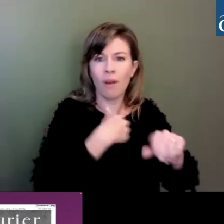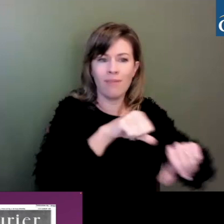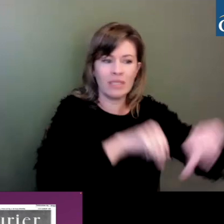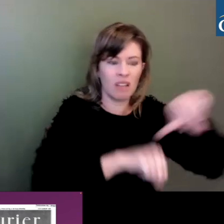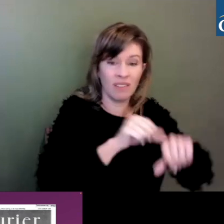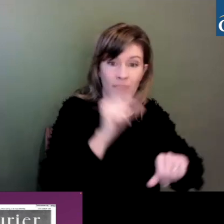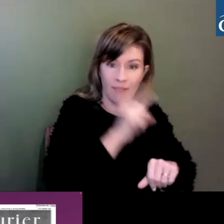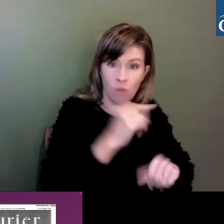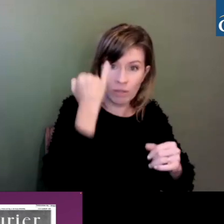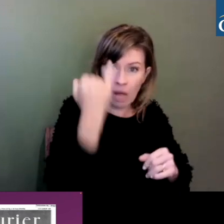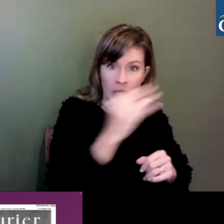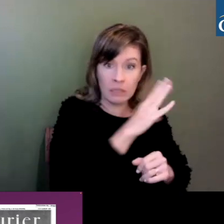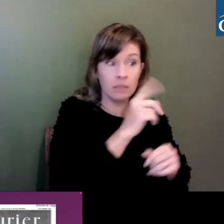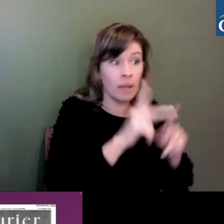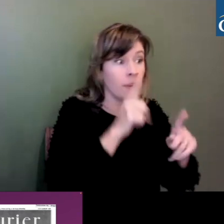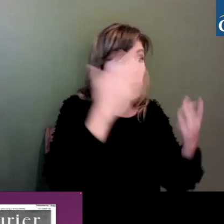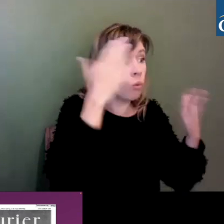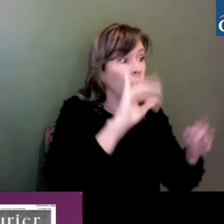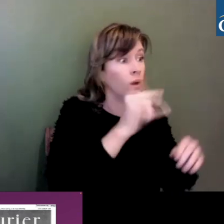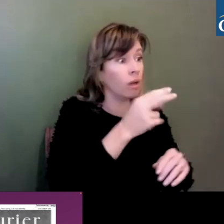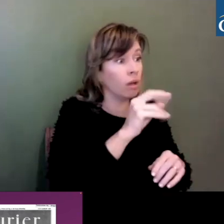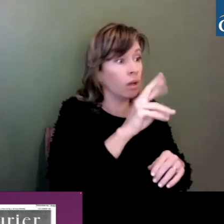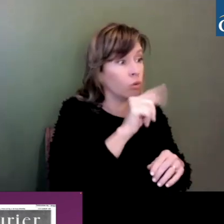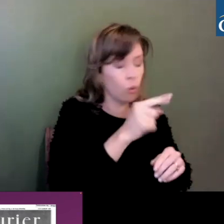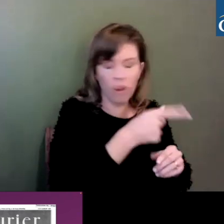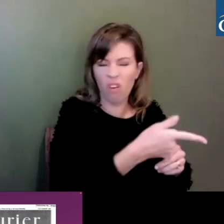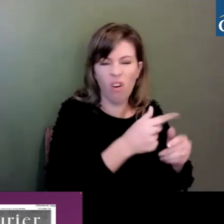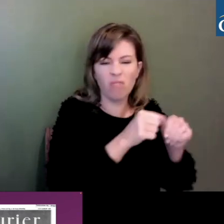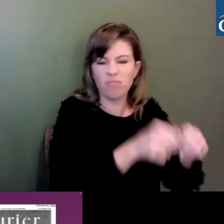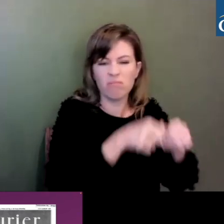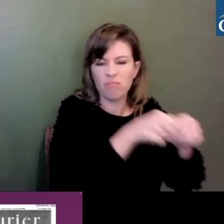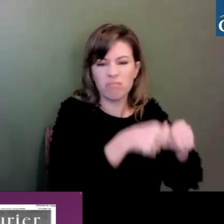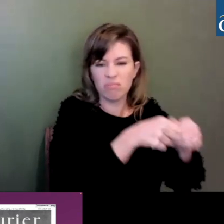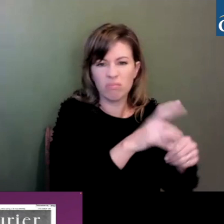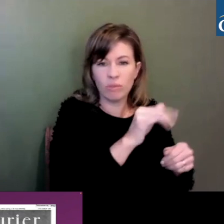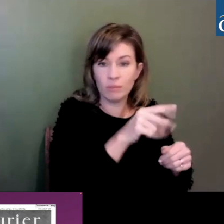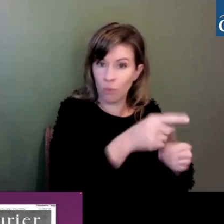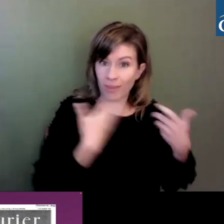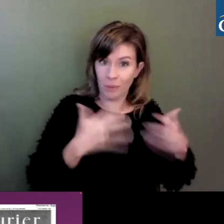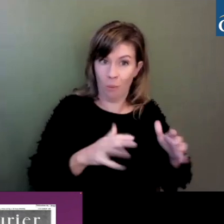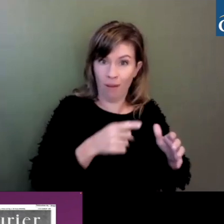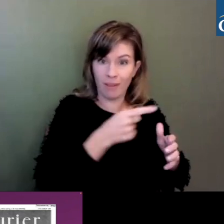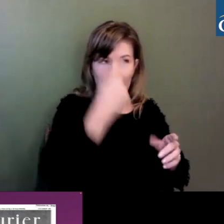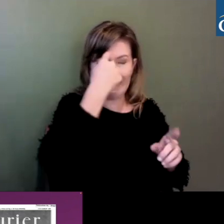address. They didn't want to for the things that happened before to happen